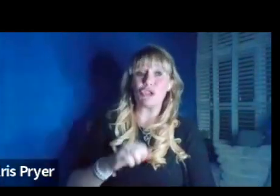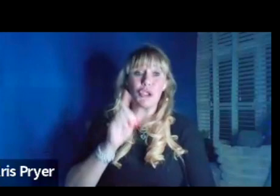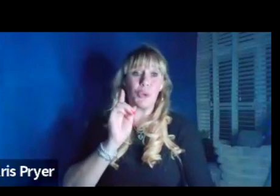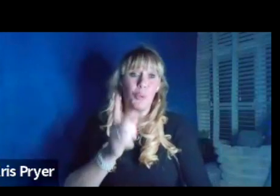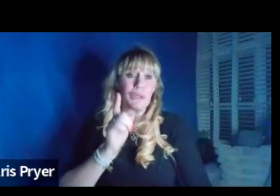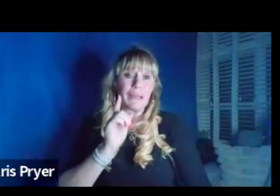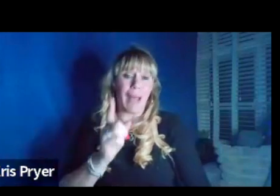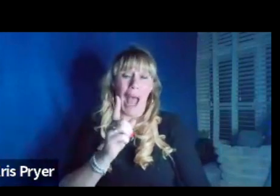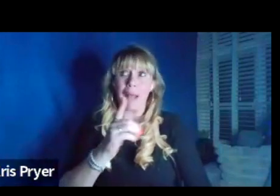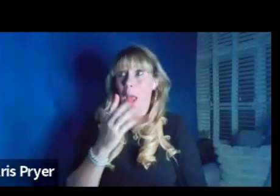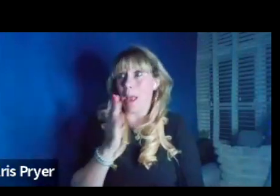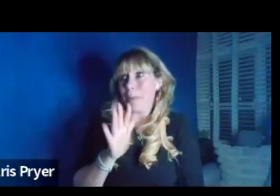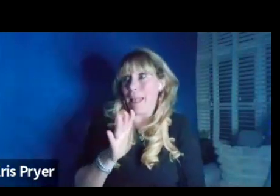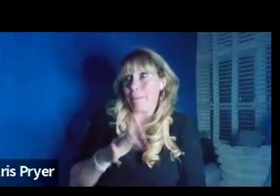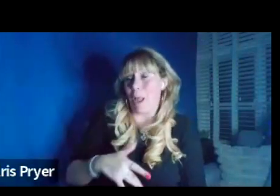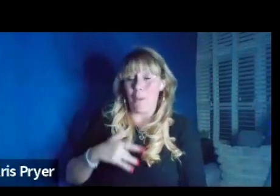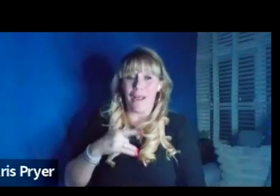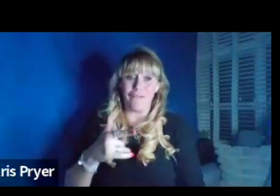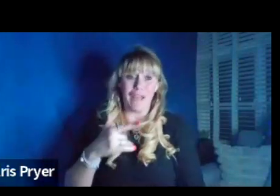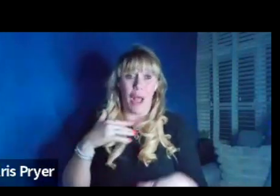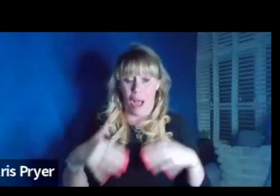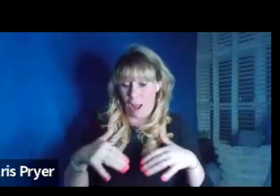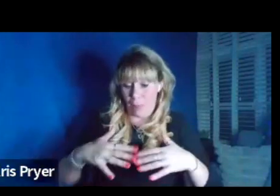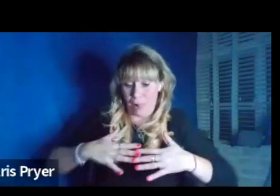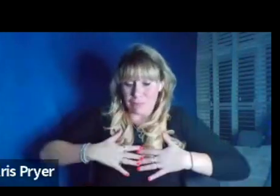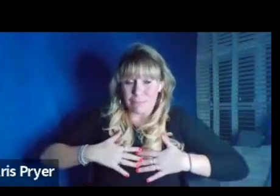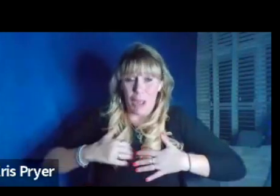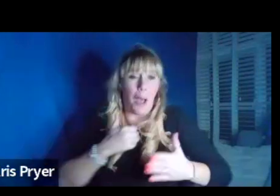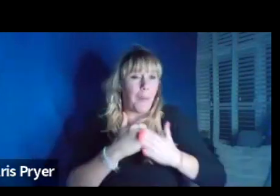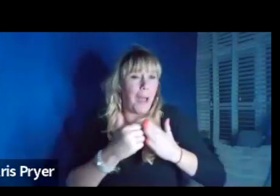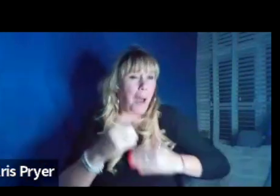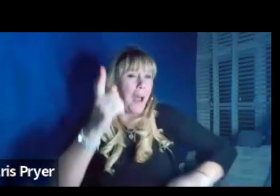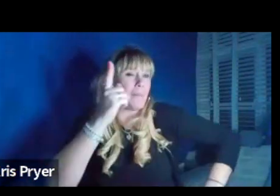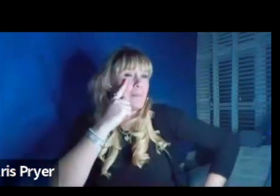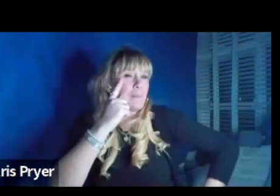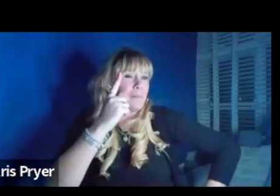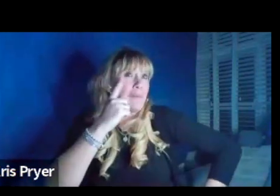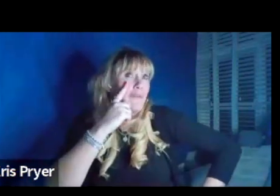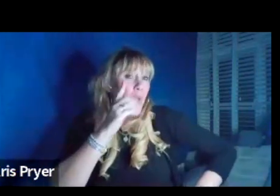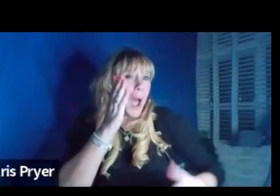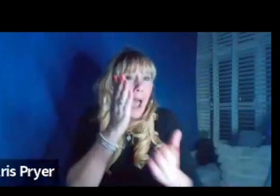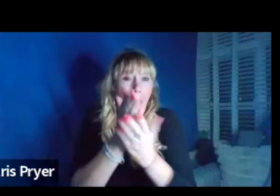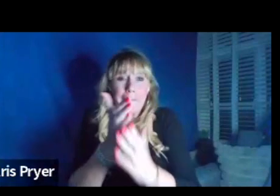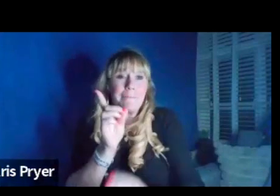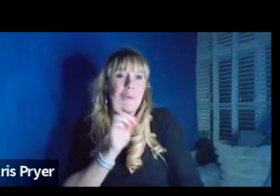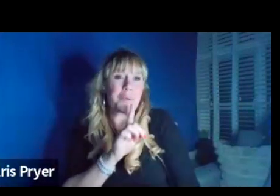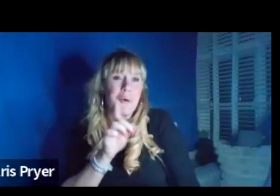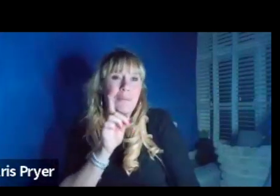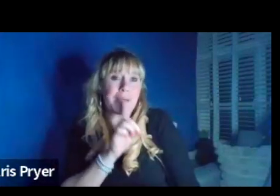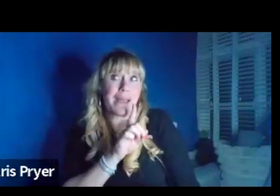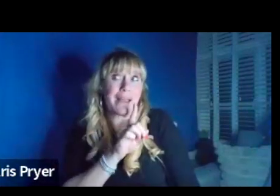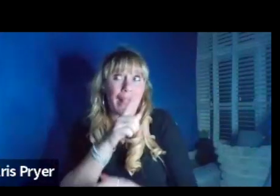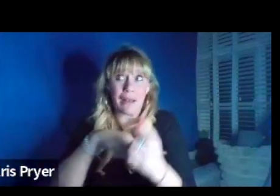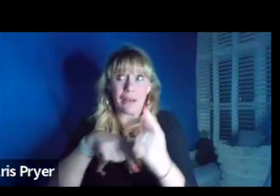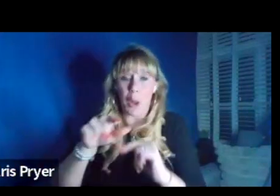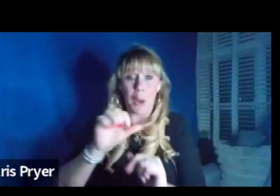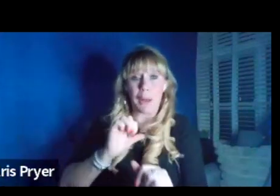For a certain sort of woman who may never once suspect The lust we feel for her is not politically correct